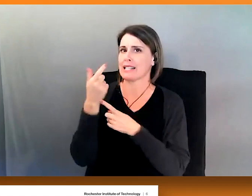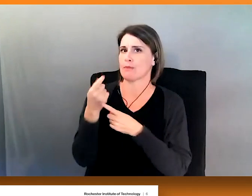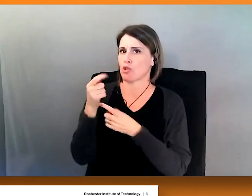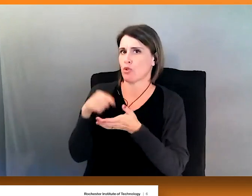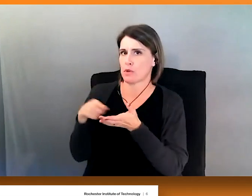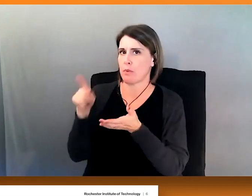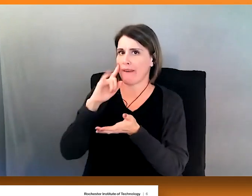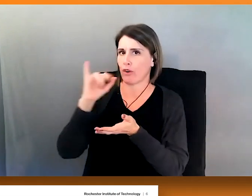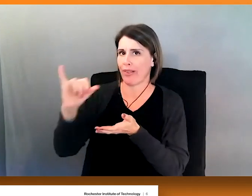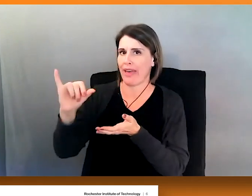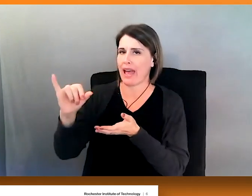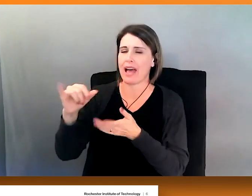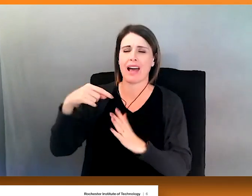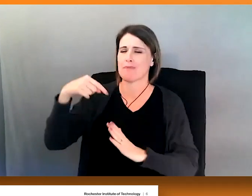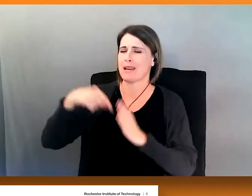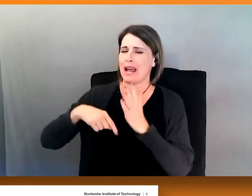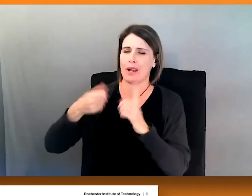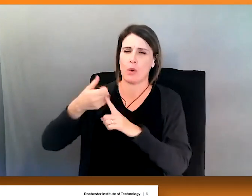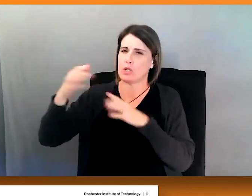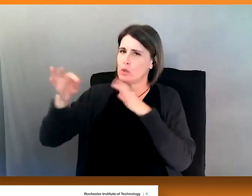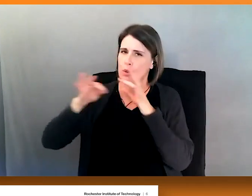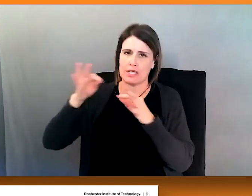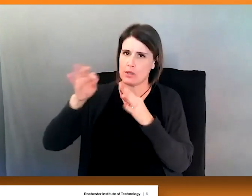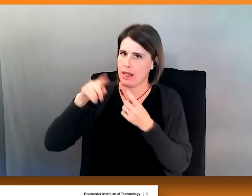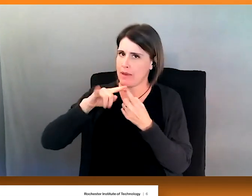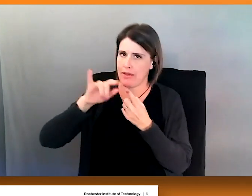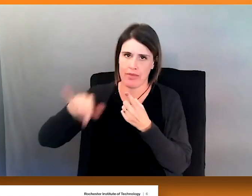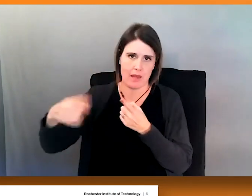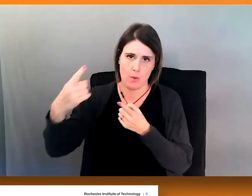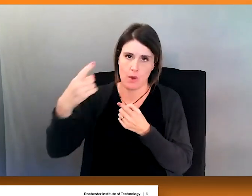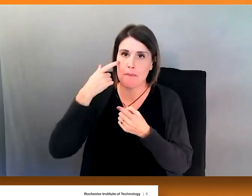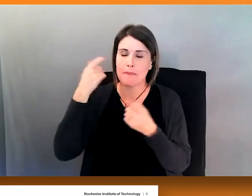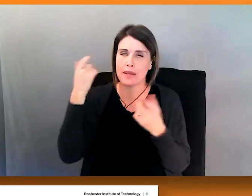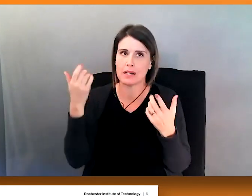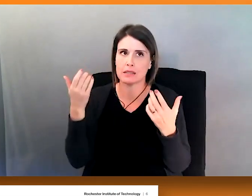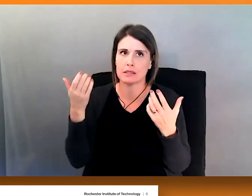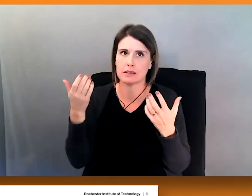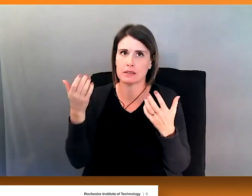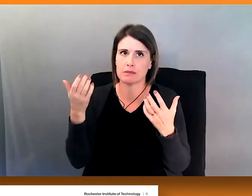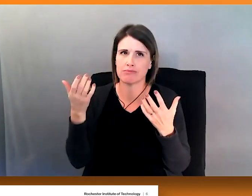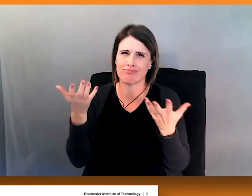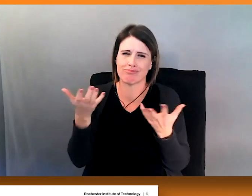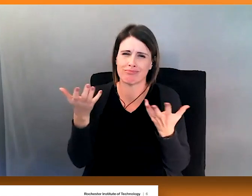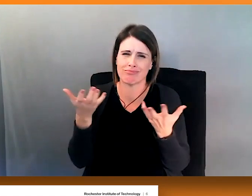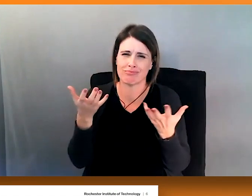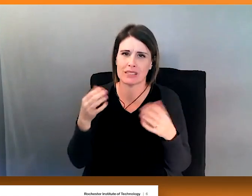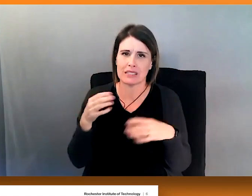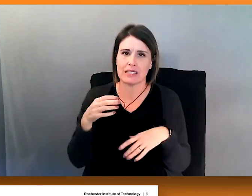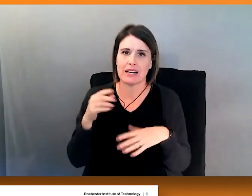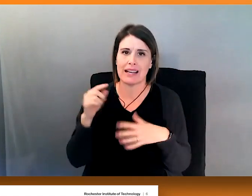I'm not going into detail about this one because it's foundations, and this presentation is